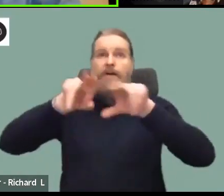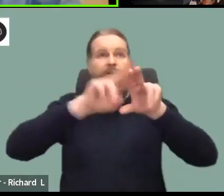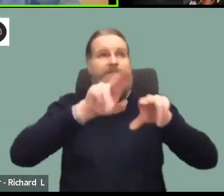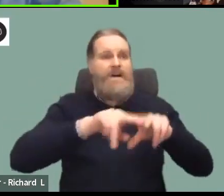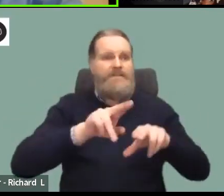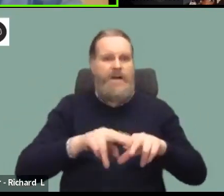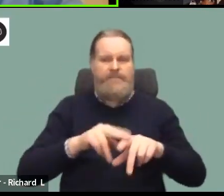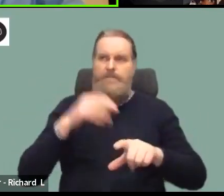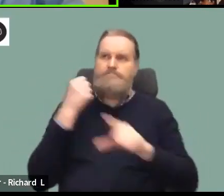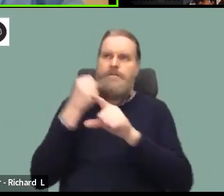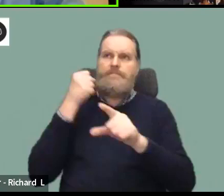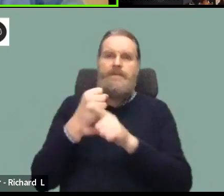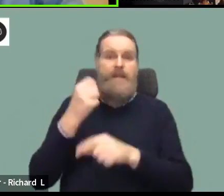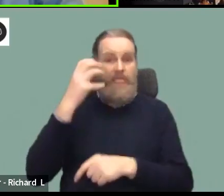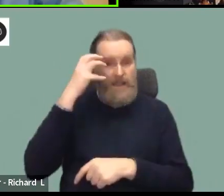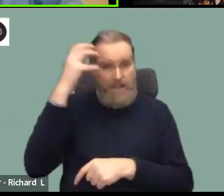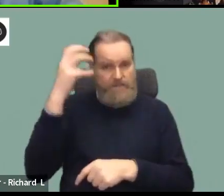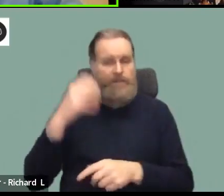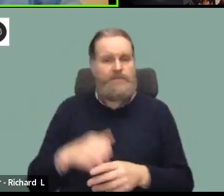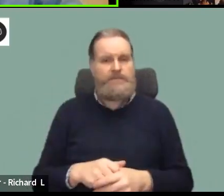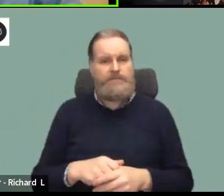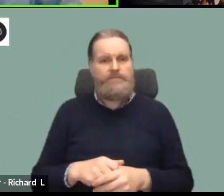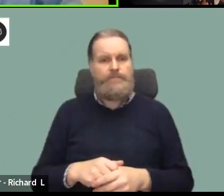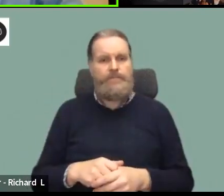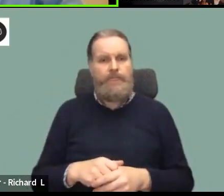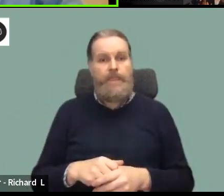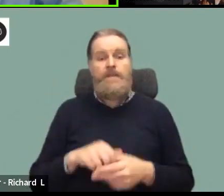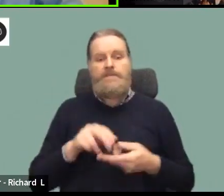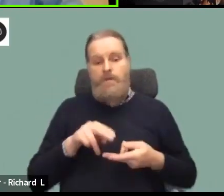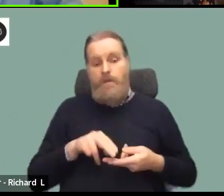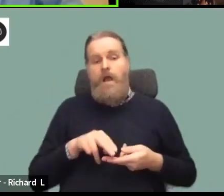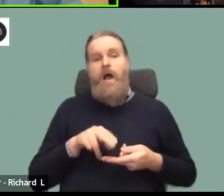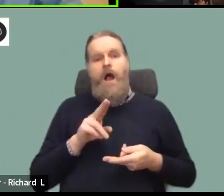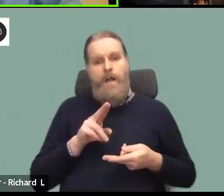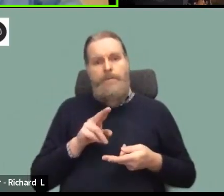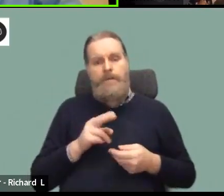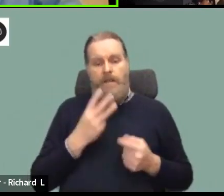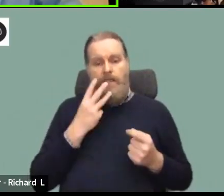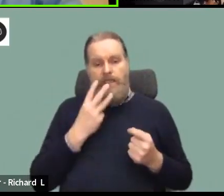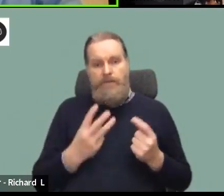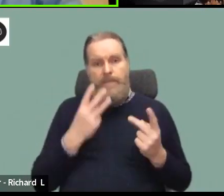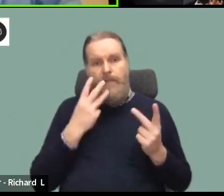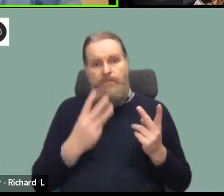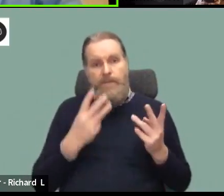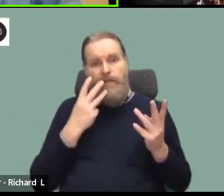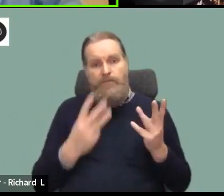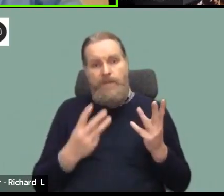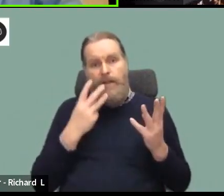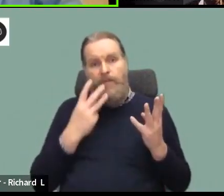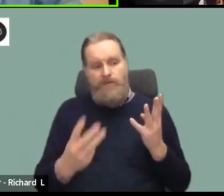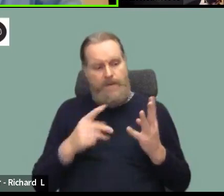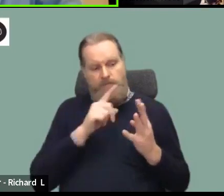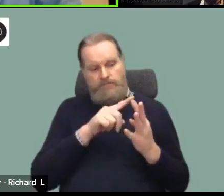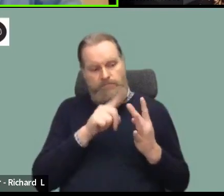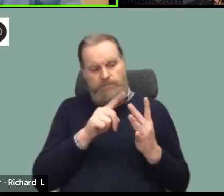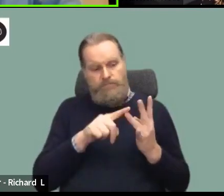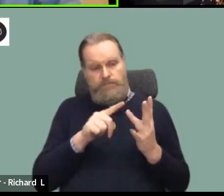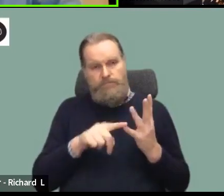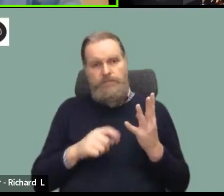The more. effective effective it was going to have on effective it was going to have on the will allow you go down. the guarantee is this this level is this this levy is only.